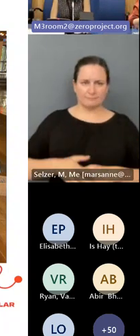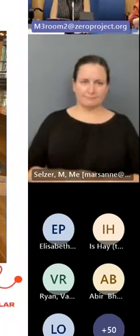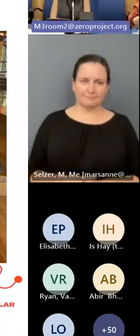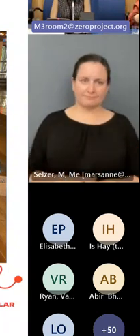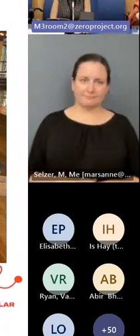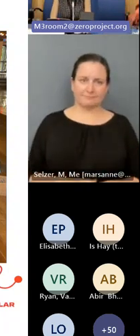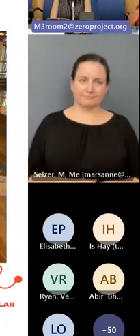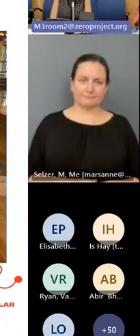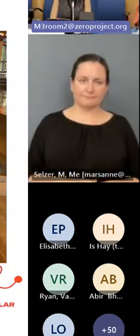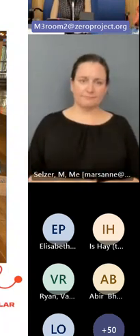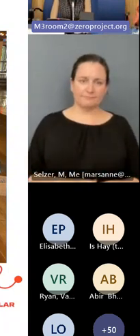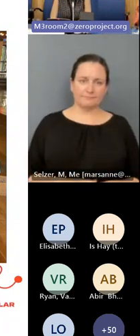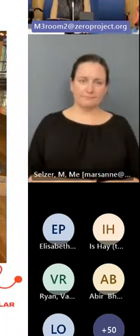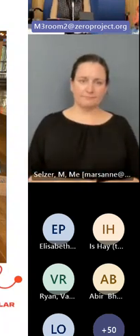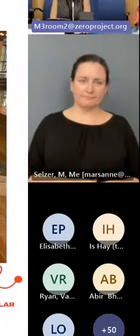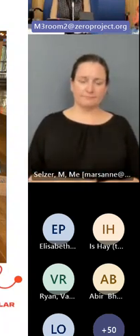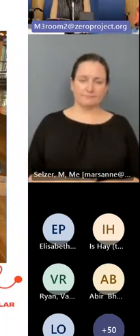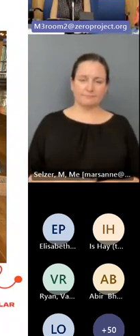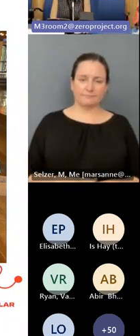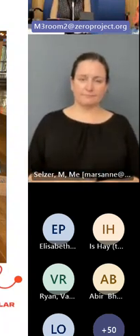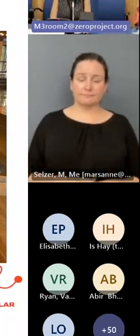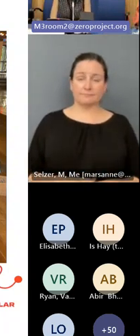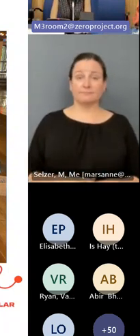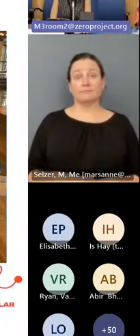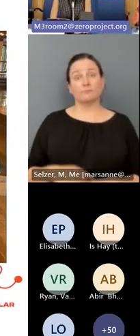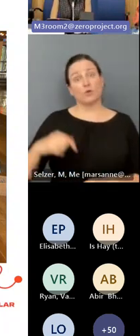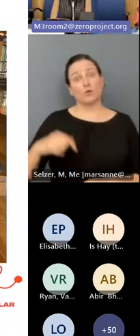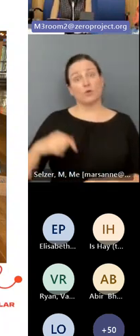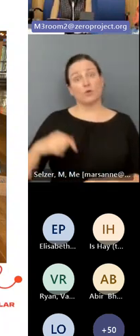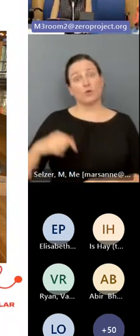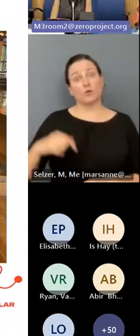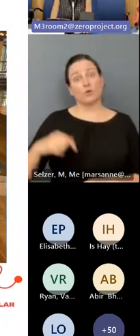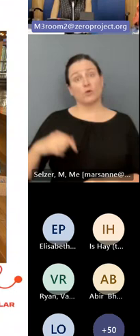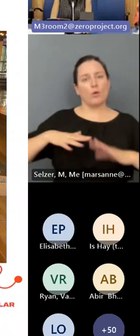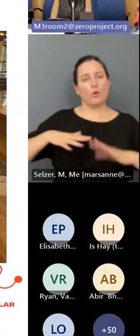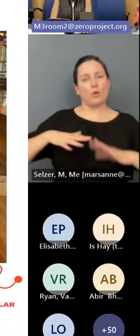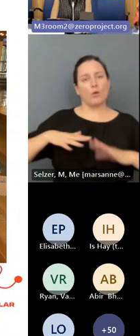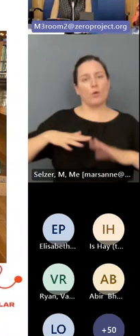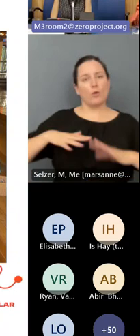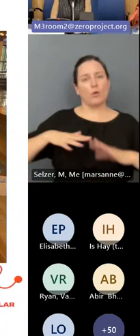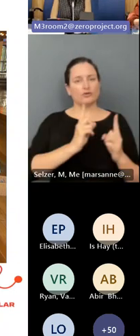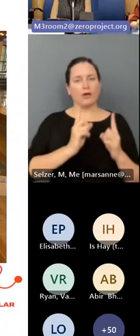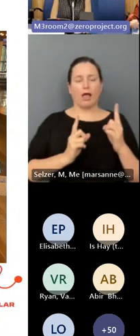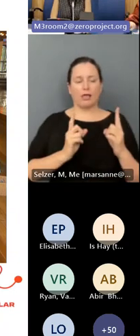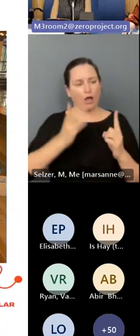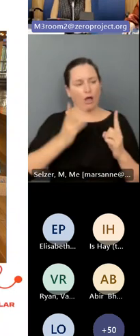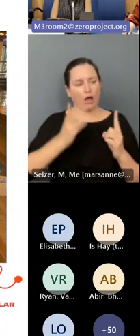opportunity to get to know every member of the family, build networks and explore the possibility